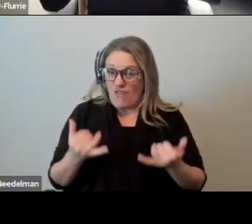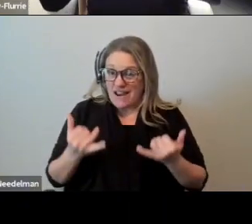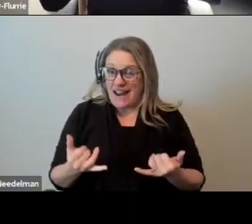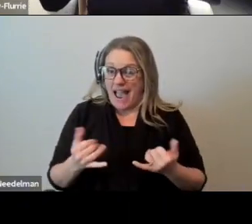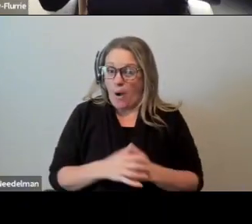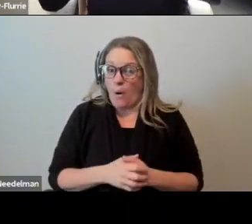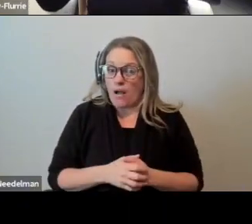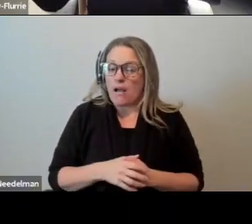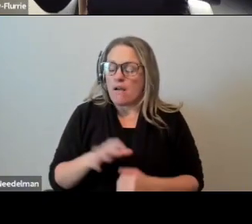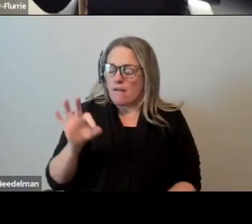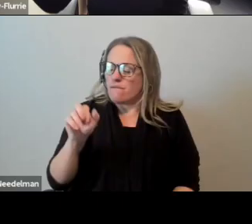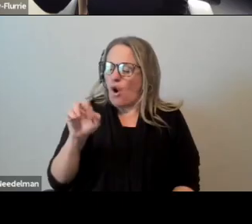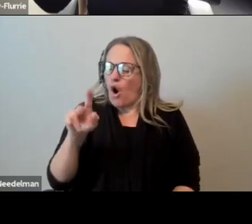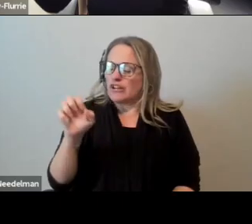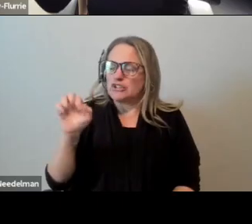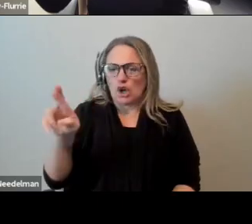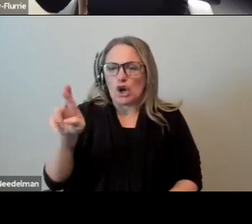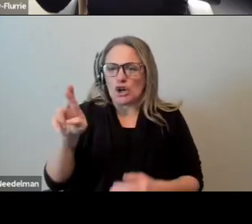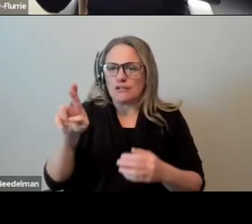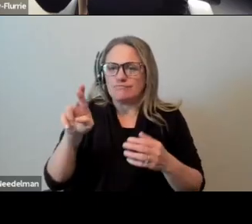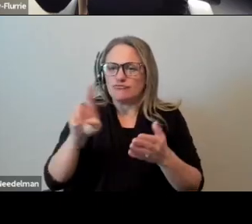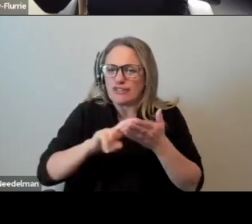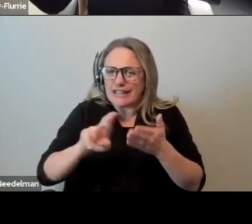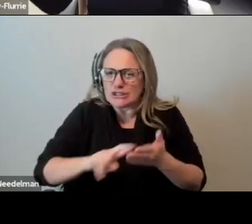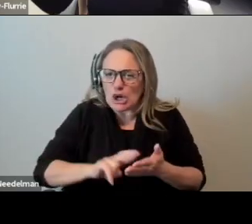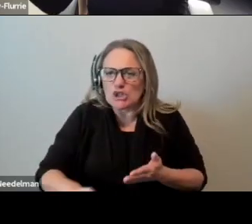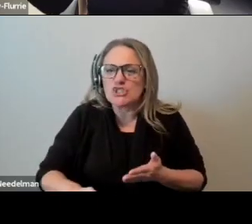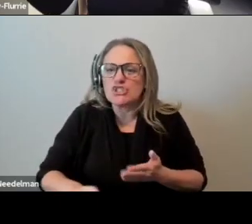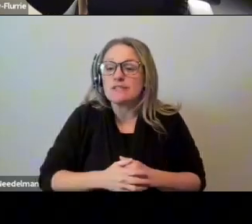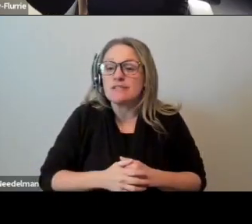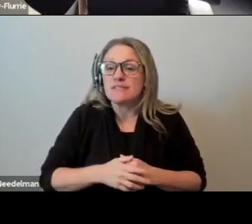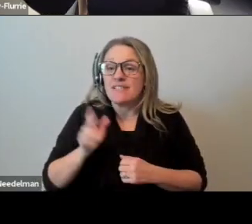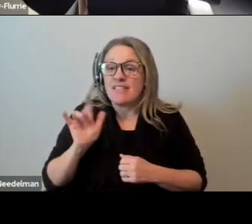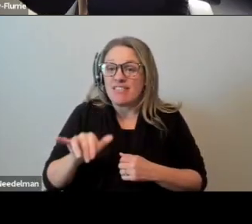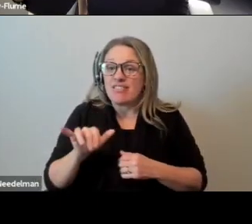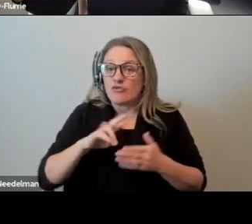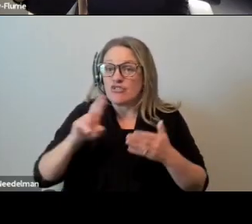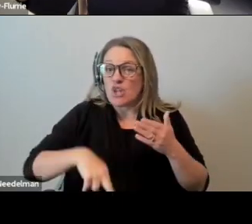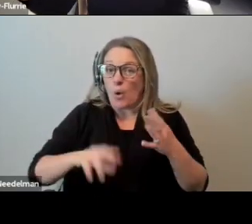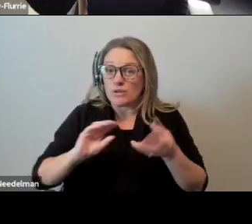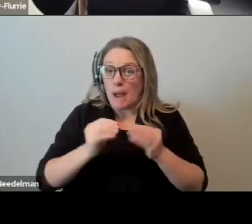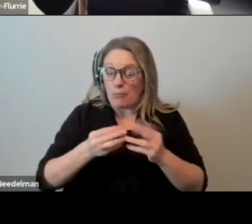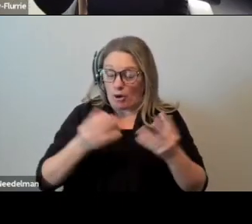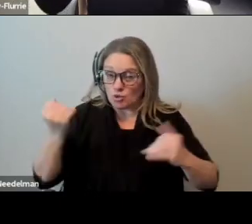and they came back with results that surprised us.